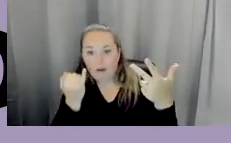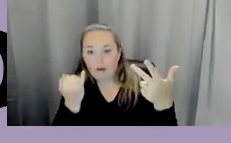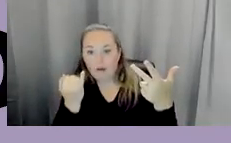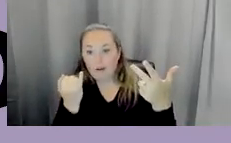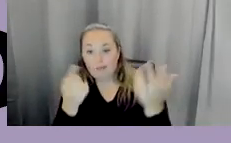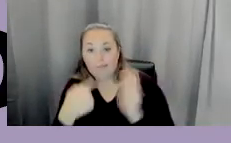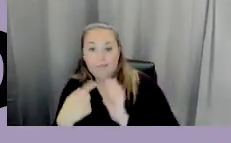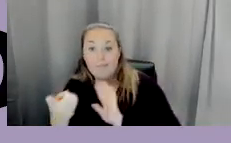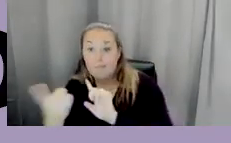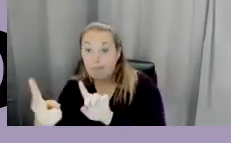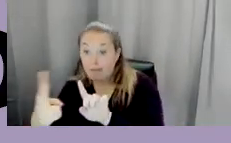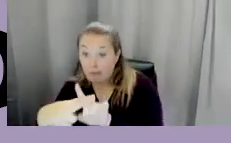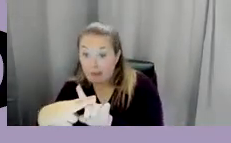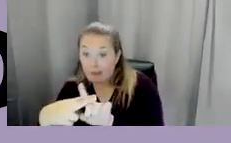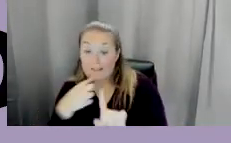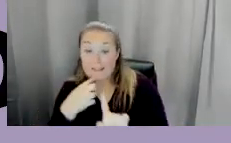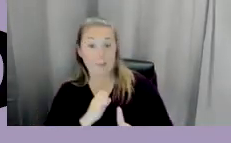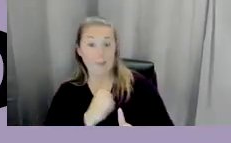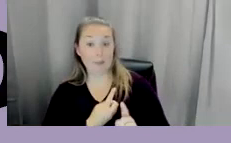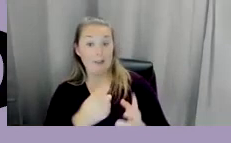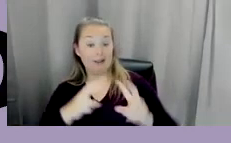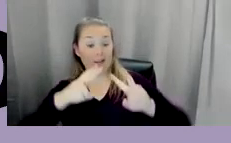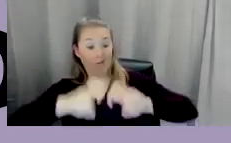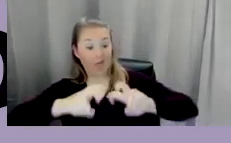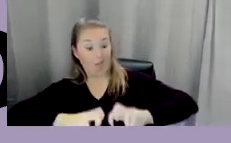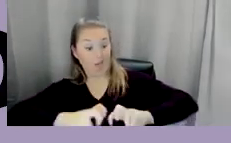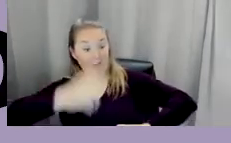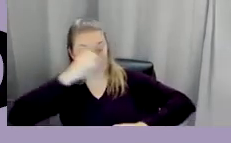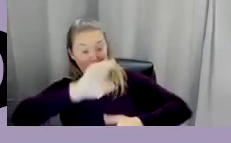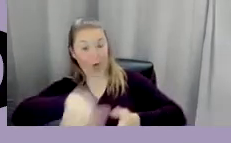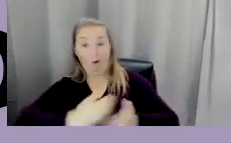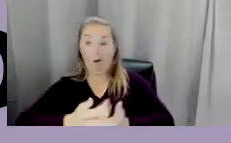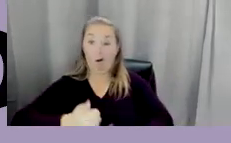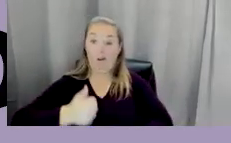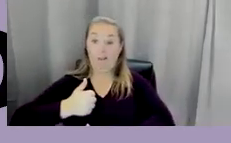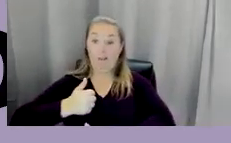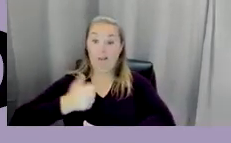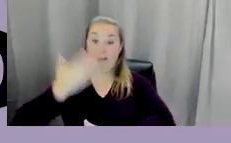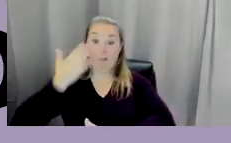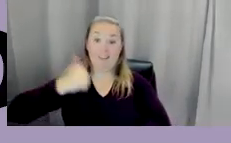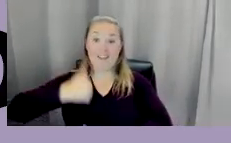COMMUNITIES